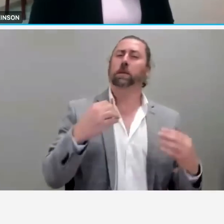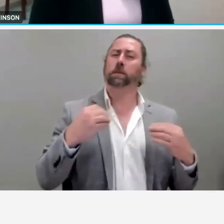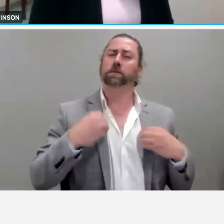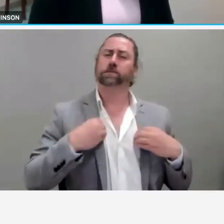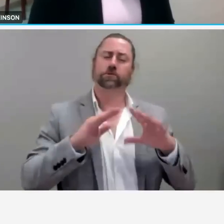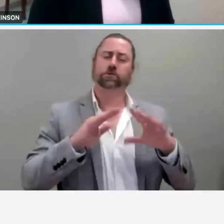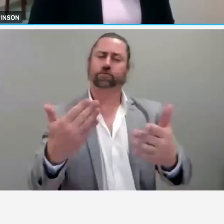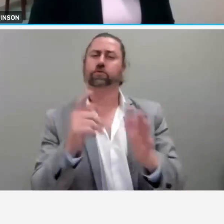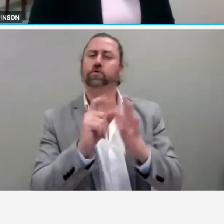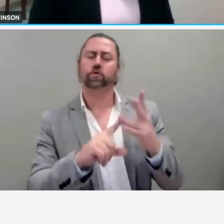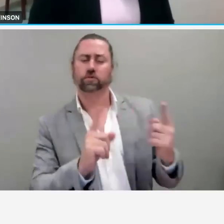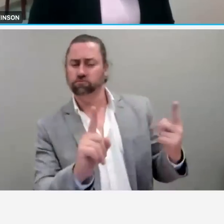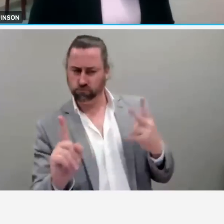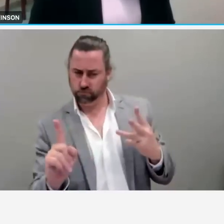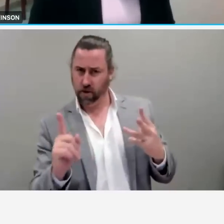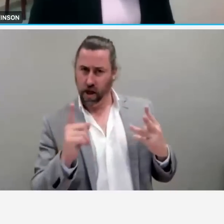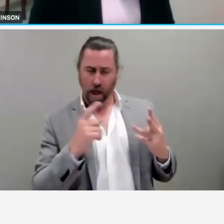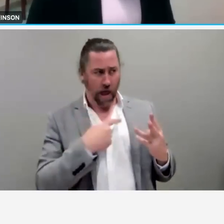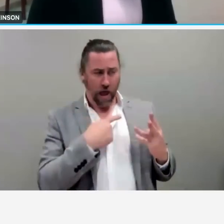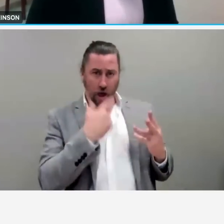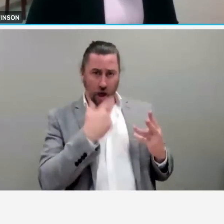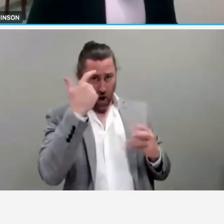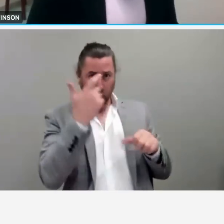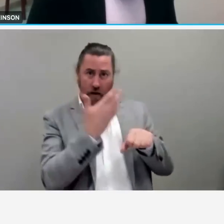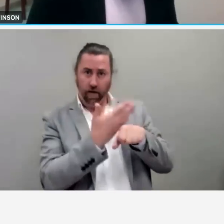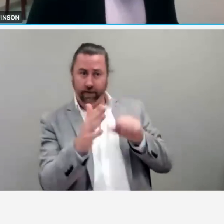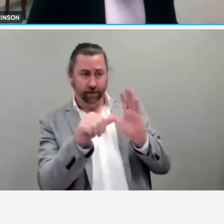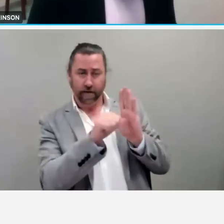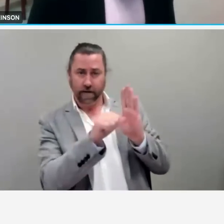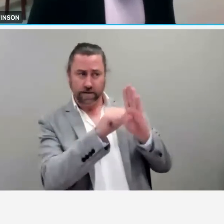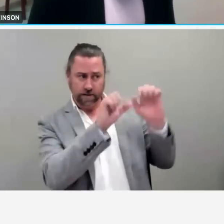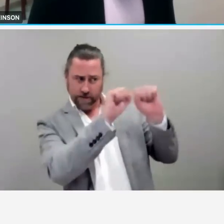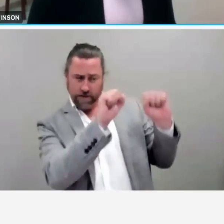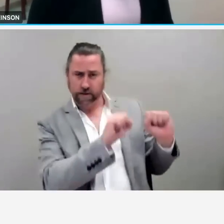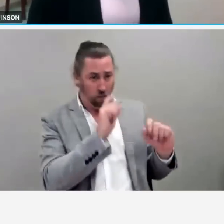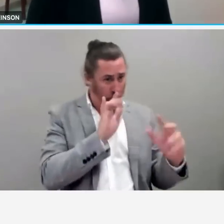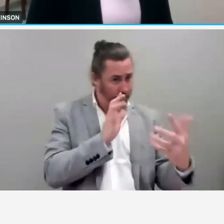our proposed payment arrangements. Most recently we held a series of codesign